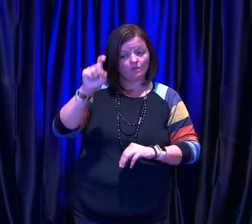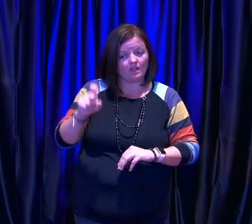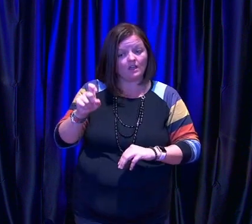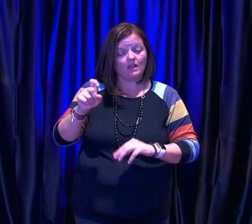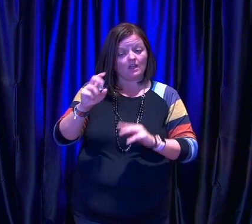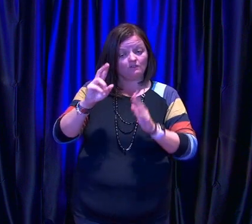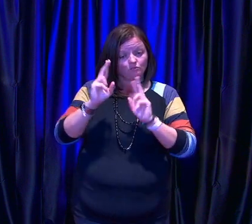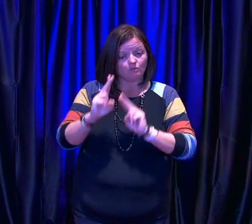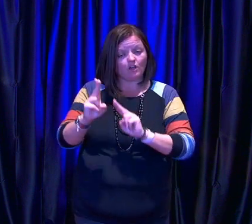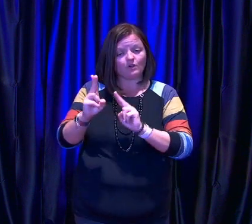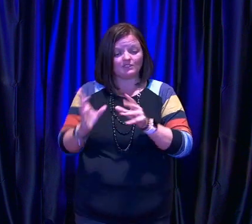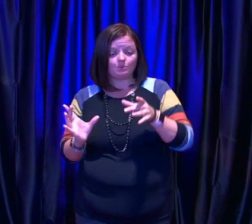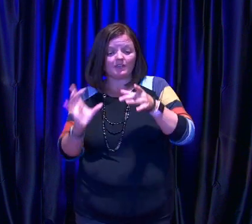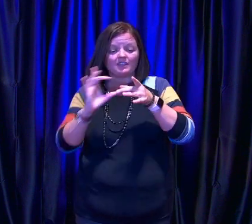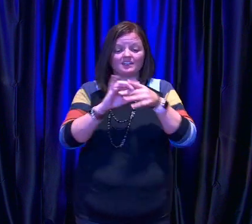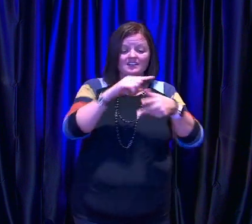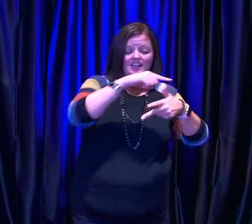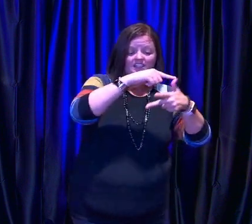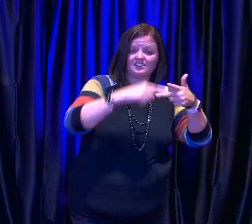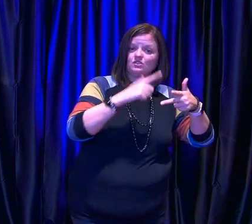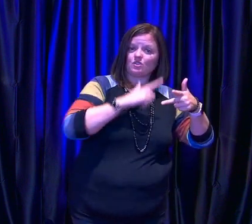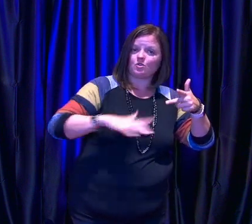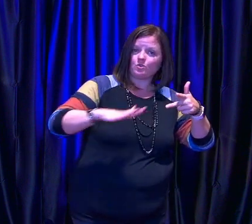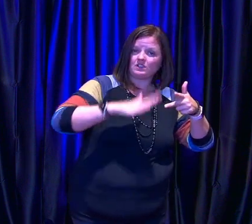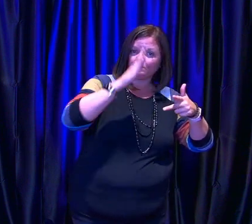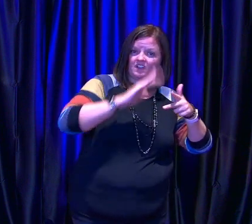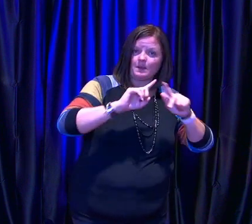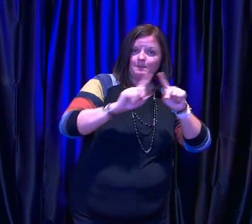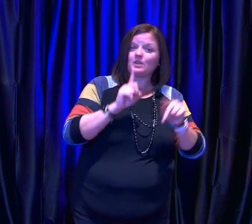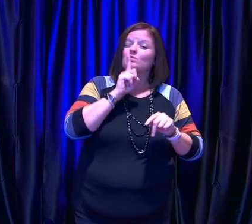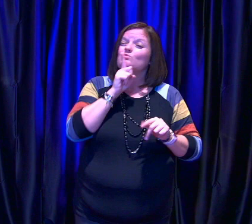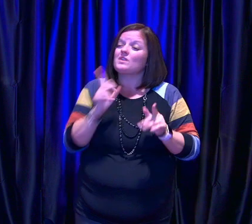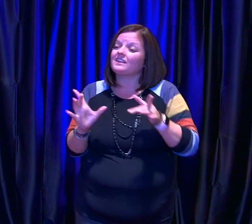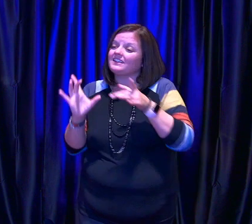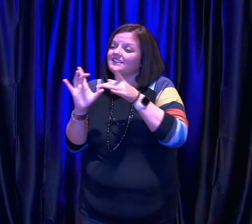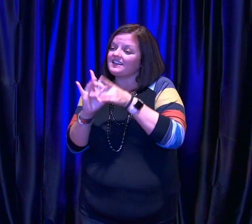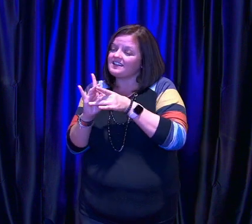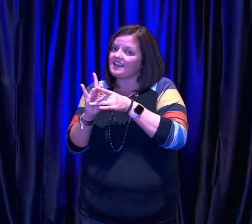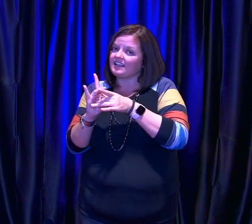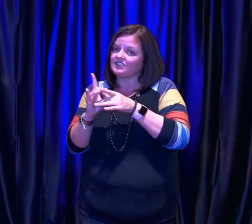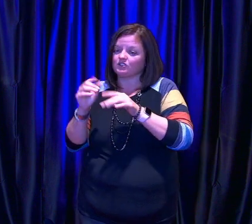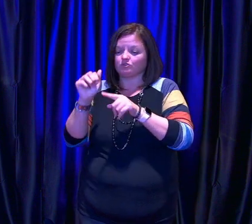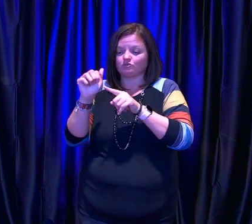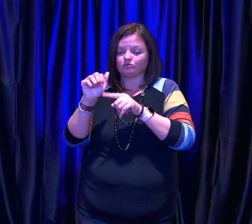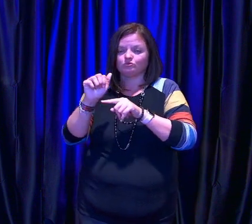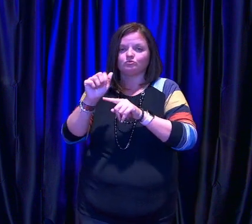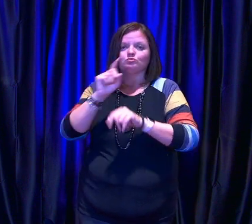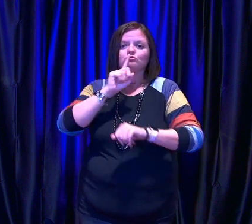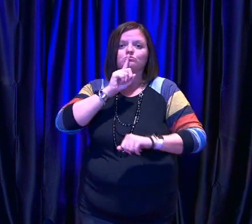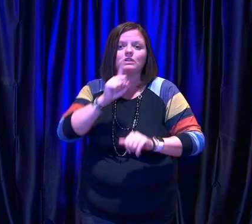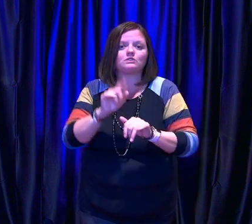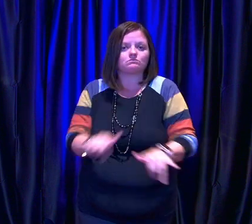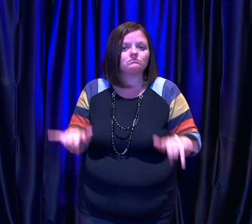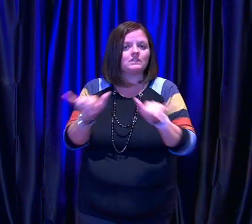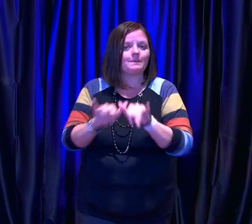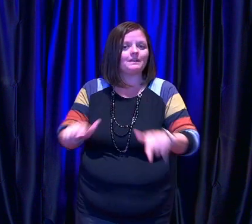so it connects to the lordship of God but it really connects to the practical day by day living and so